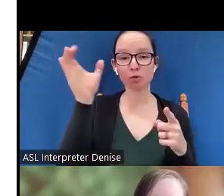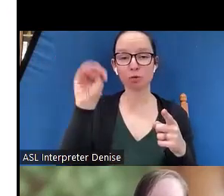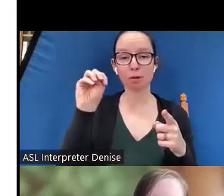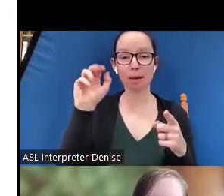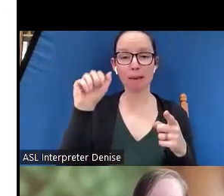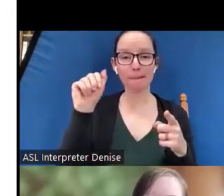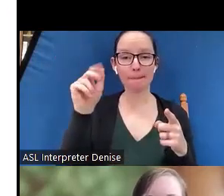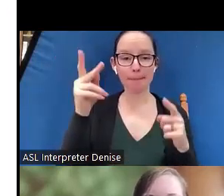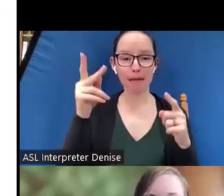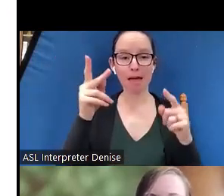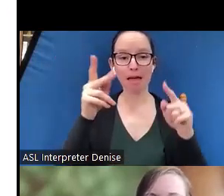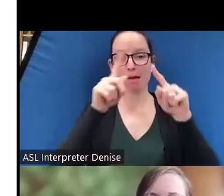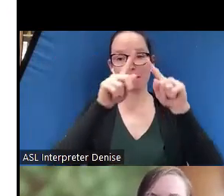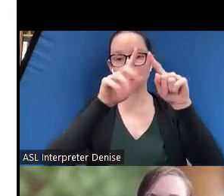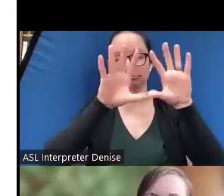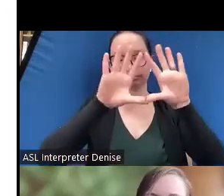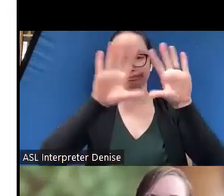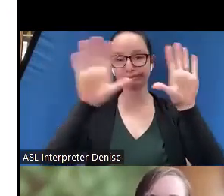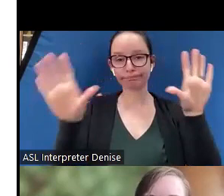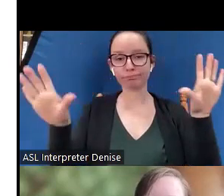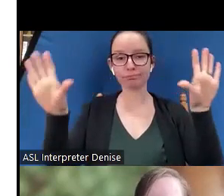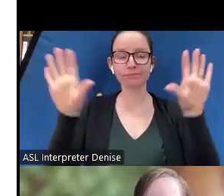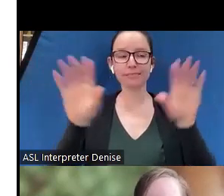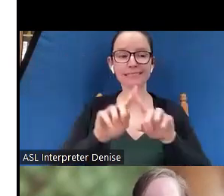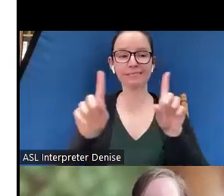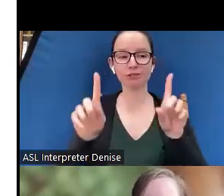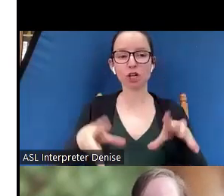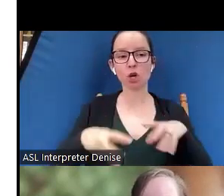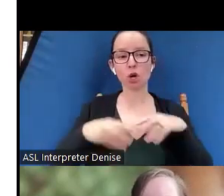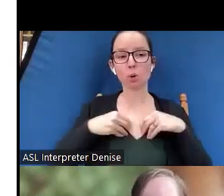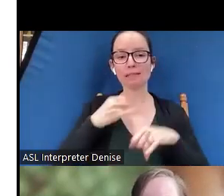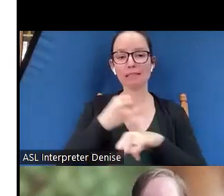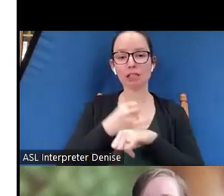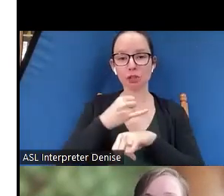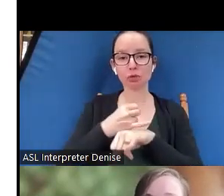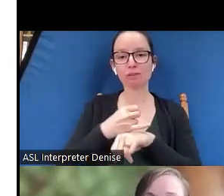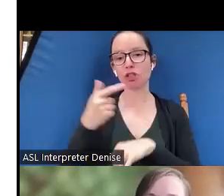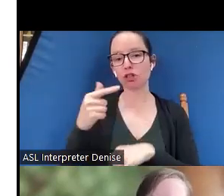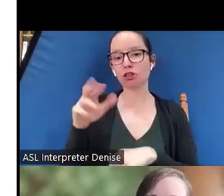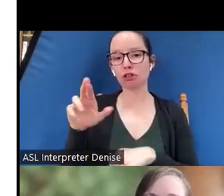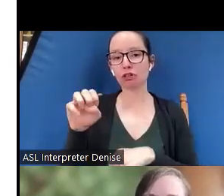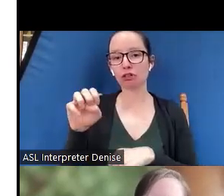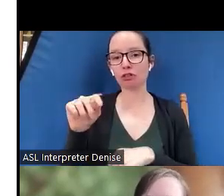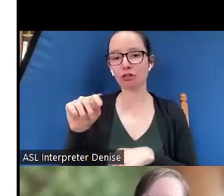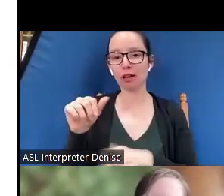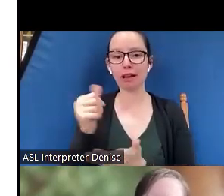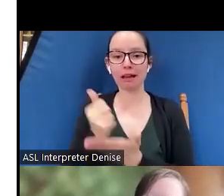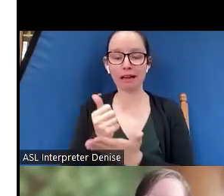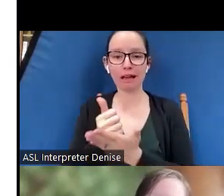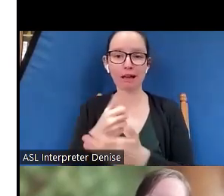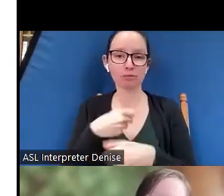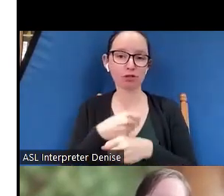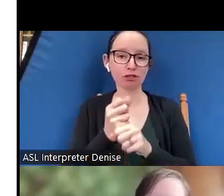host institutions that Greta helped create. So you can see that it really spans quite a bit across the US.